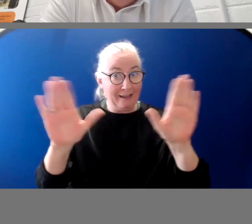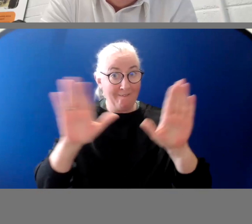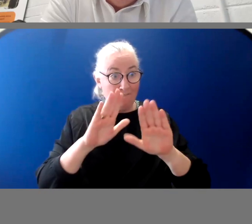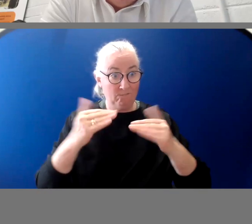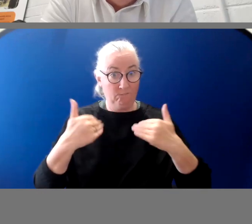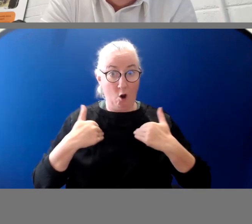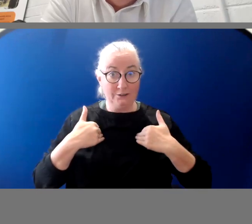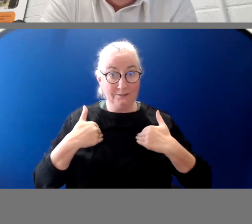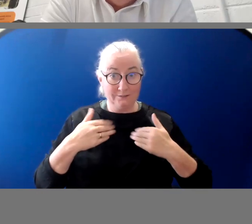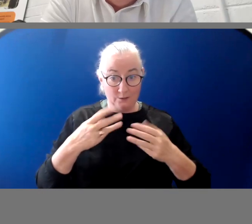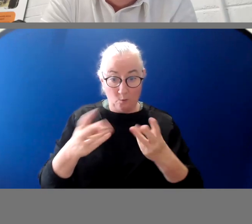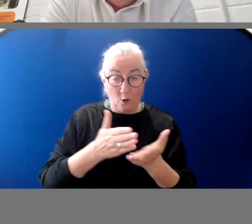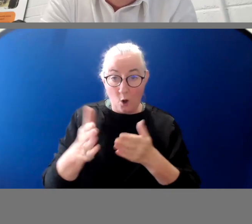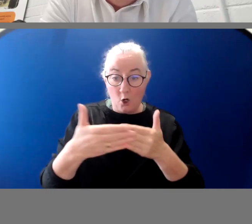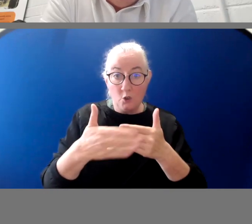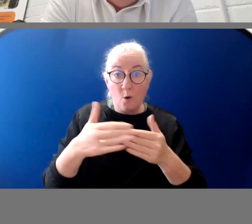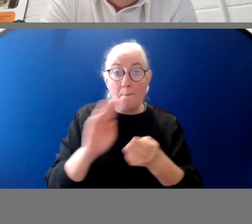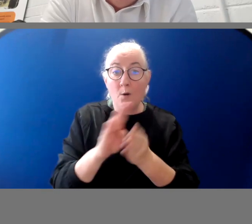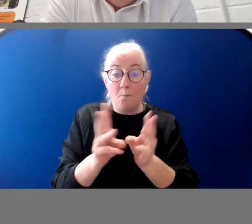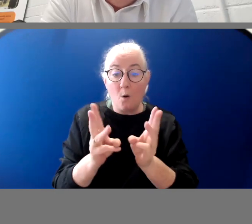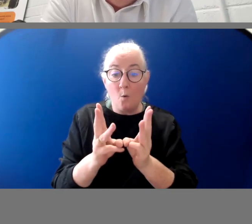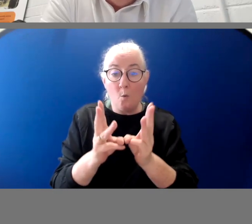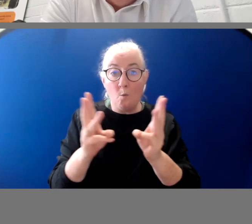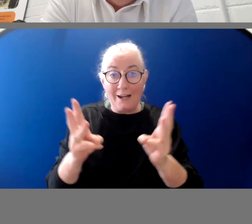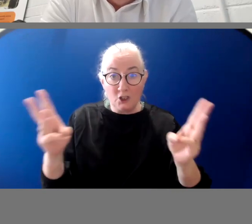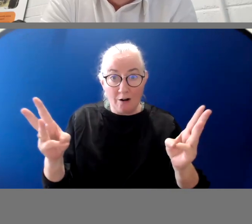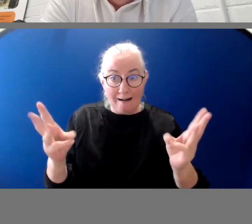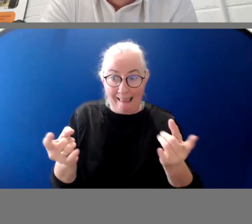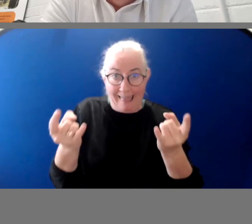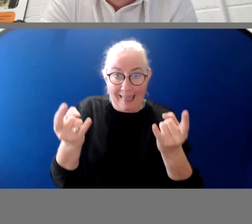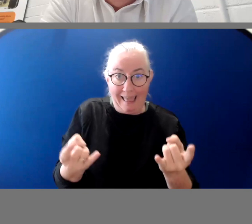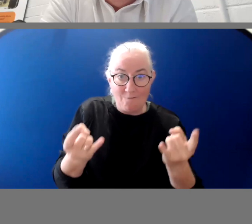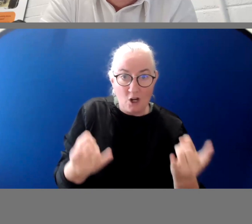there when as the door gets wider and heavier you may need to look at automating the door in